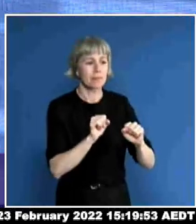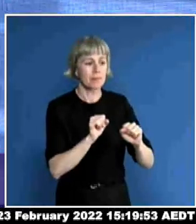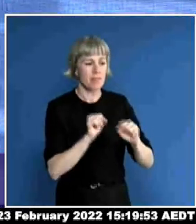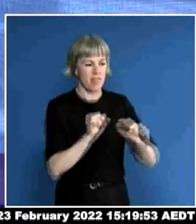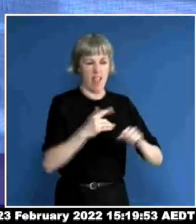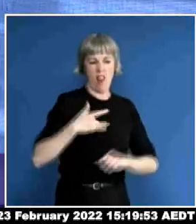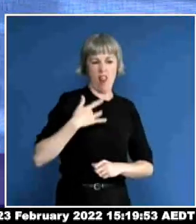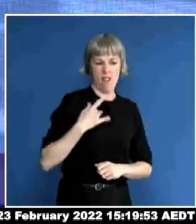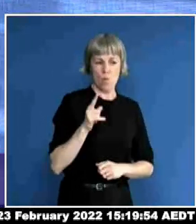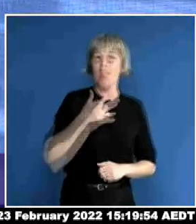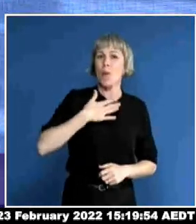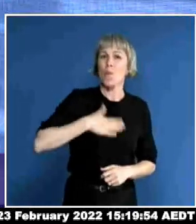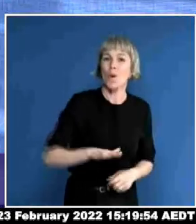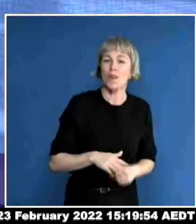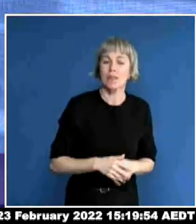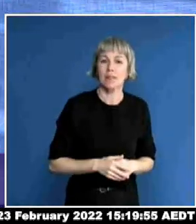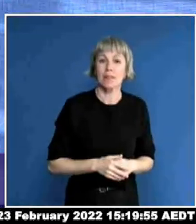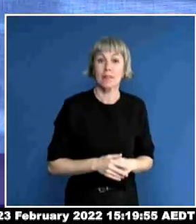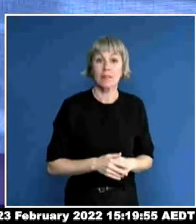disability, but a disability is a strength.